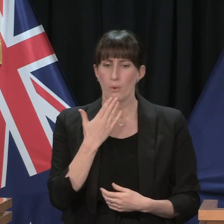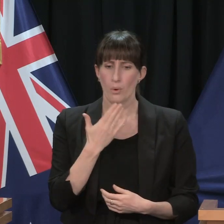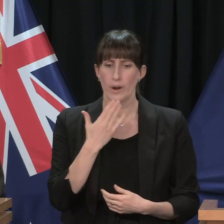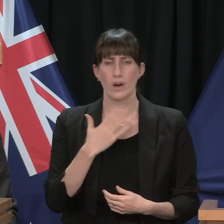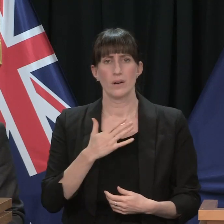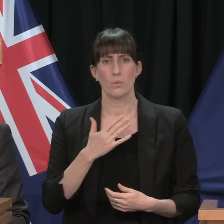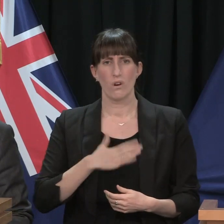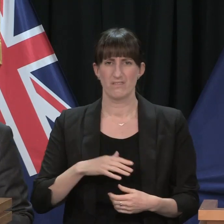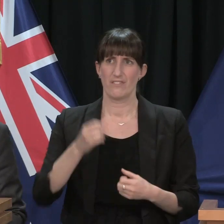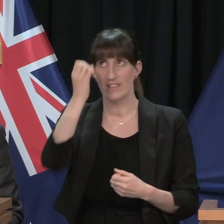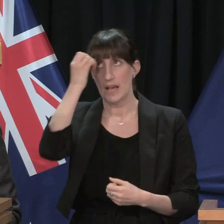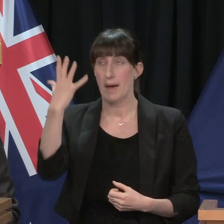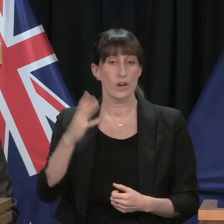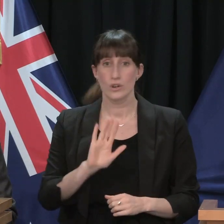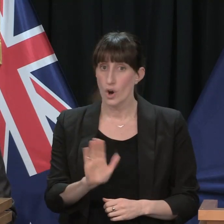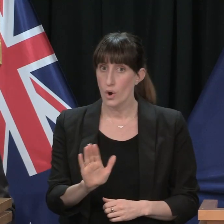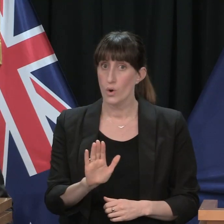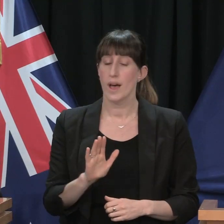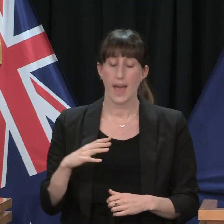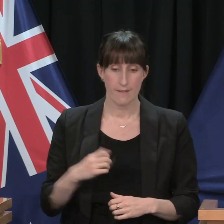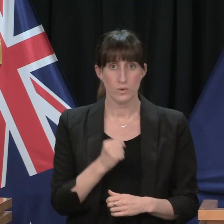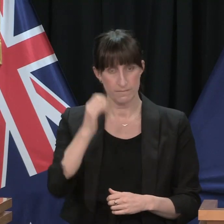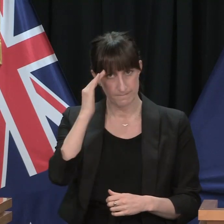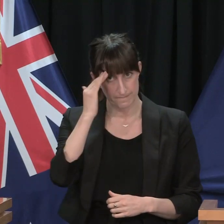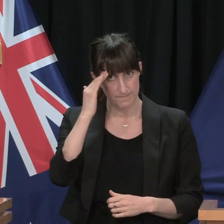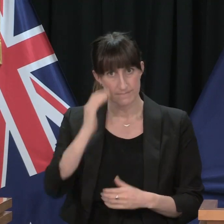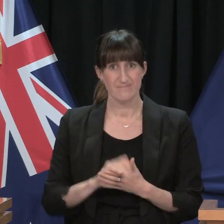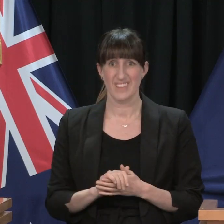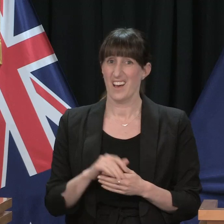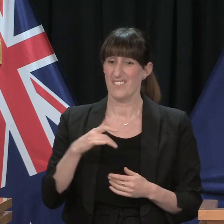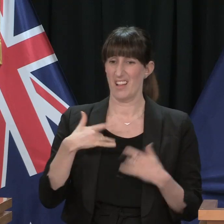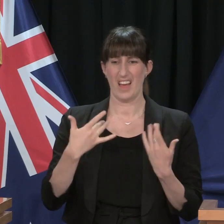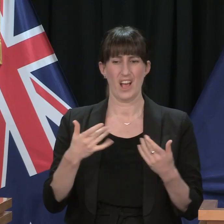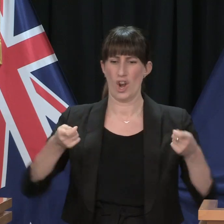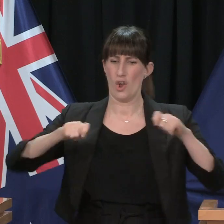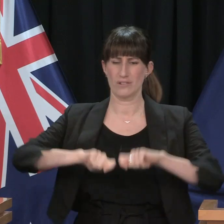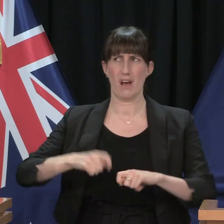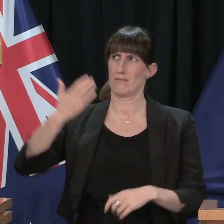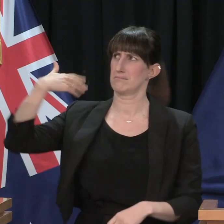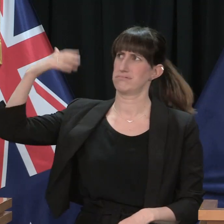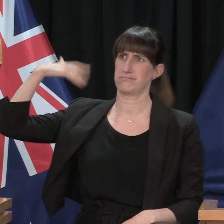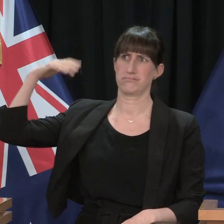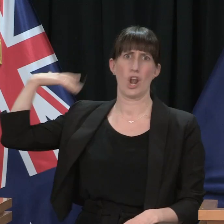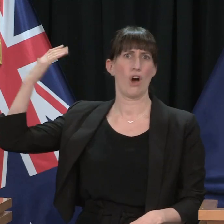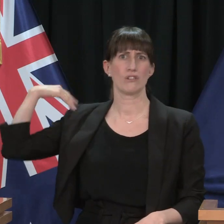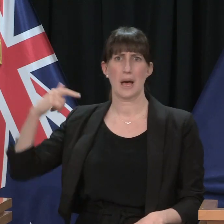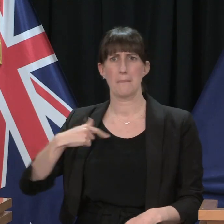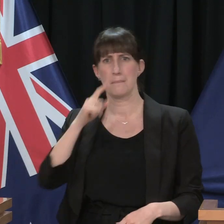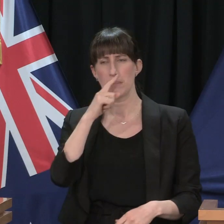fatigue to set in. Now, I can understand right now this might not be at the top of everybody's minds. Lockdown